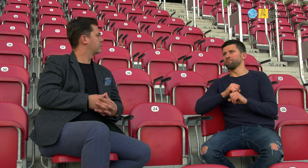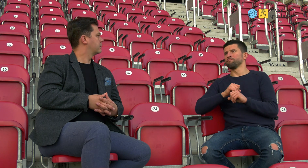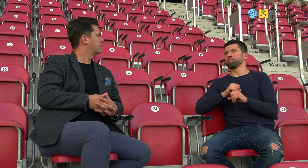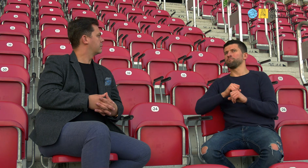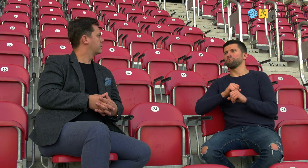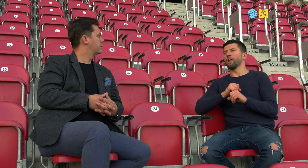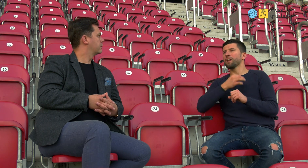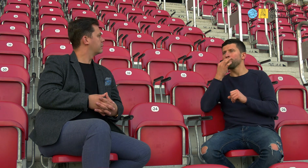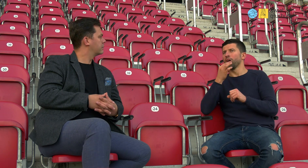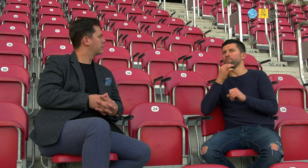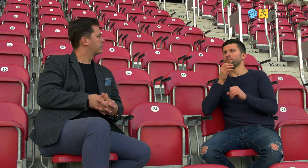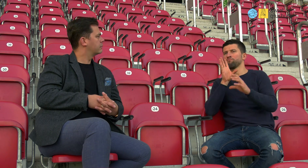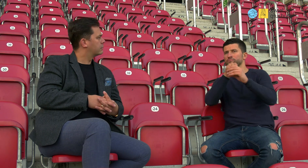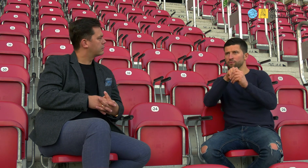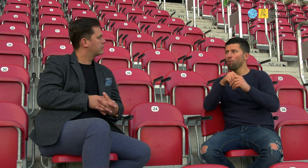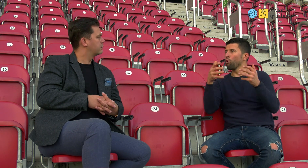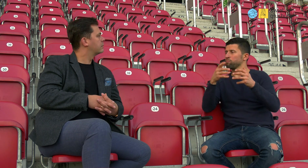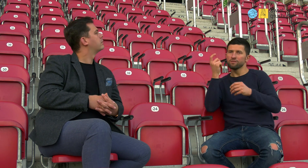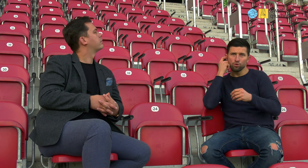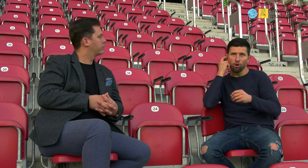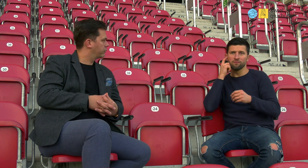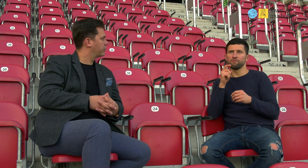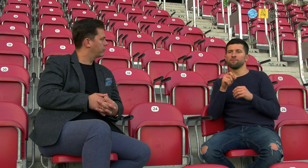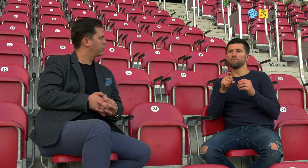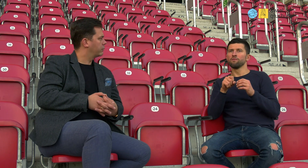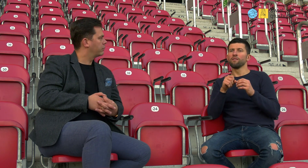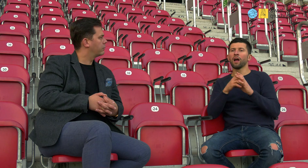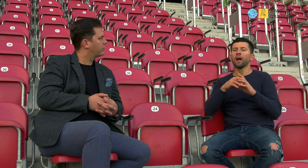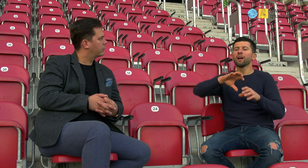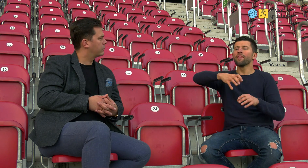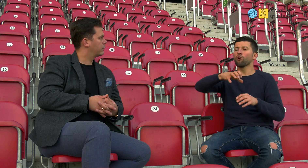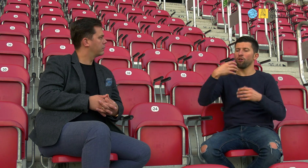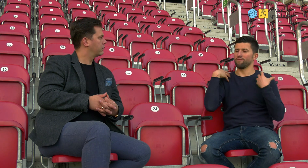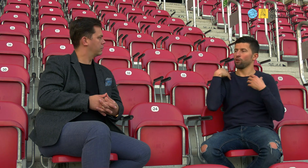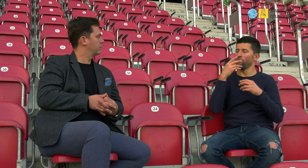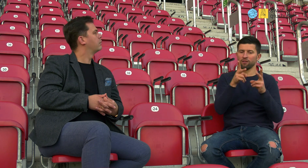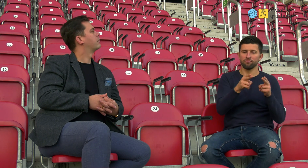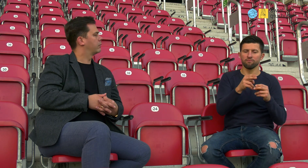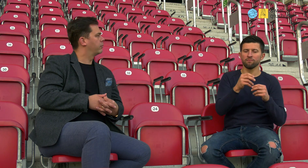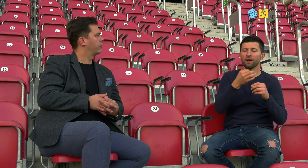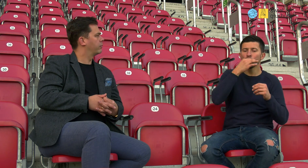preferably join a hearing club. Train in the appropriate age categories,